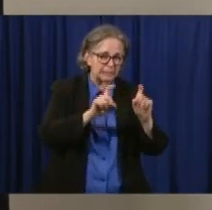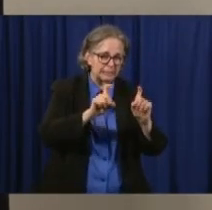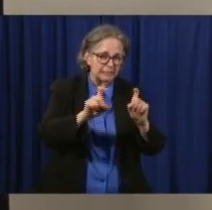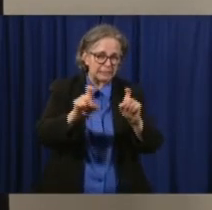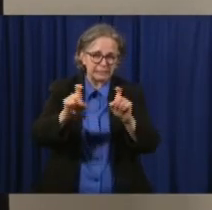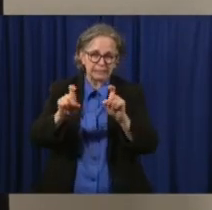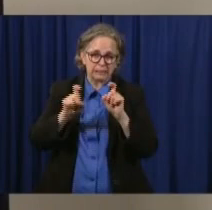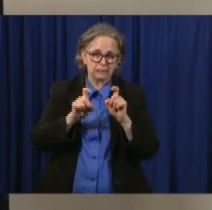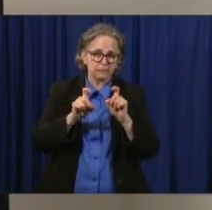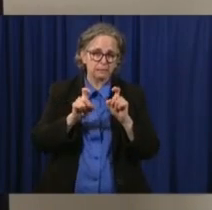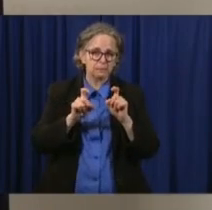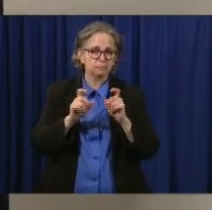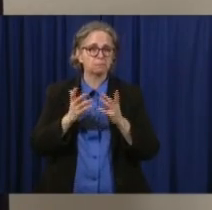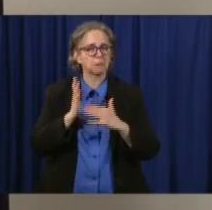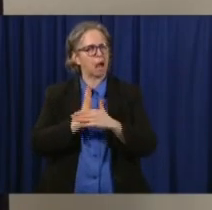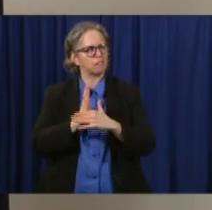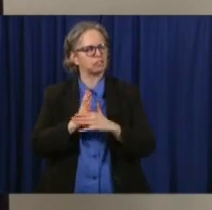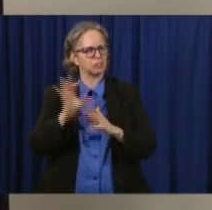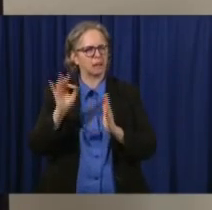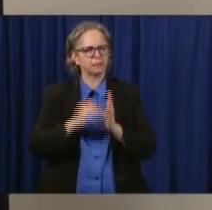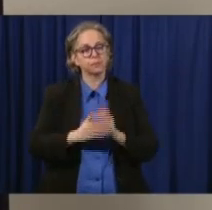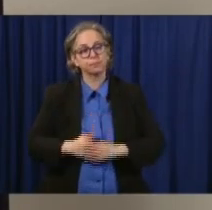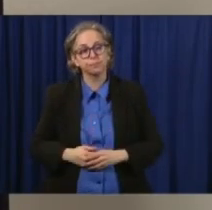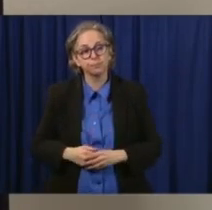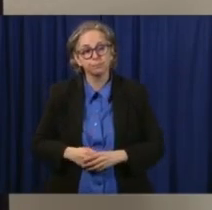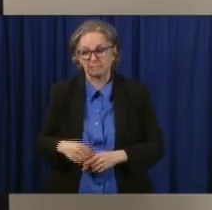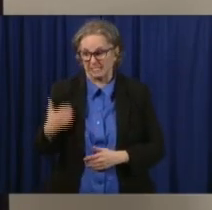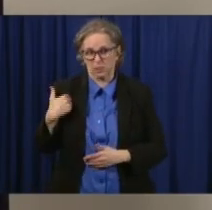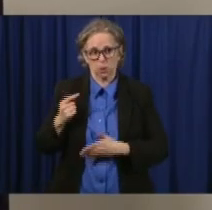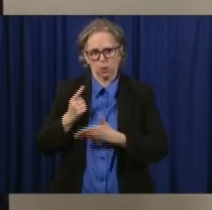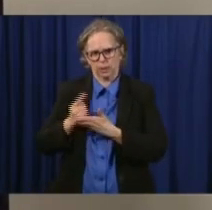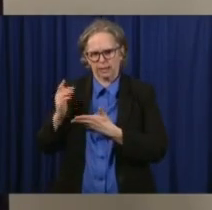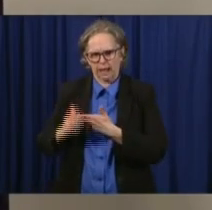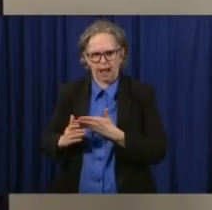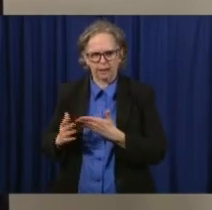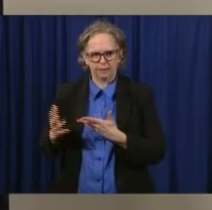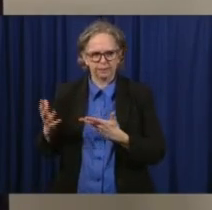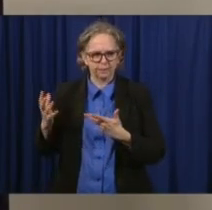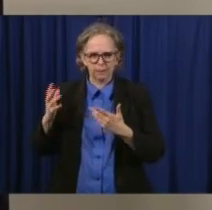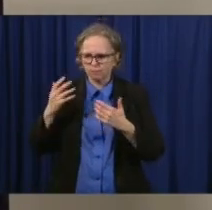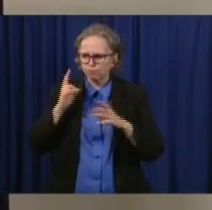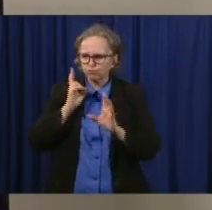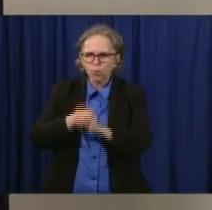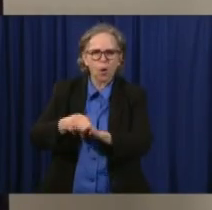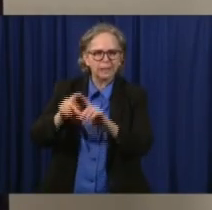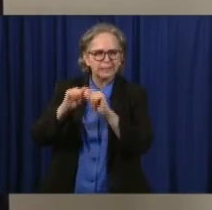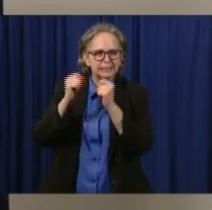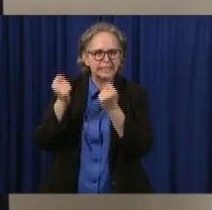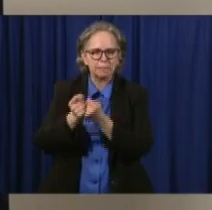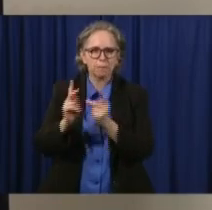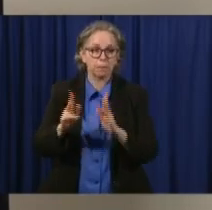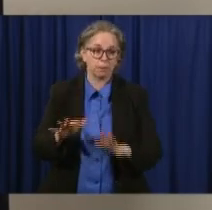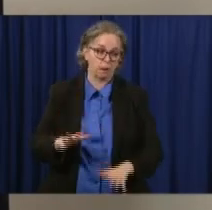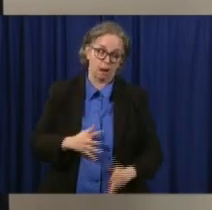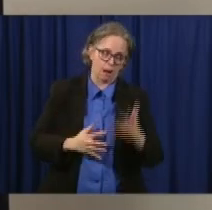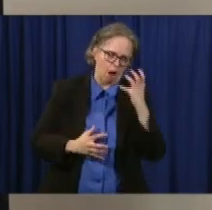OUR NEXT SLIDE? TESTING IS INCREASING. WE REACHED AT ONE POINT OVER 10,000 AND THE SEVEN DAY AVERAGE WAS IN THE 9000 BUT MORE IMPORTANTLY WE HAVE AN